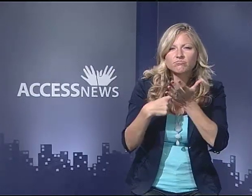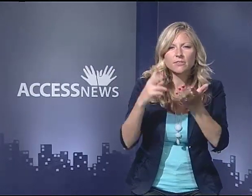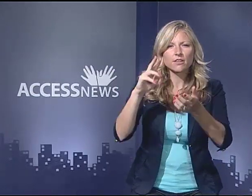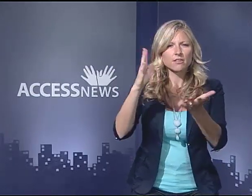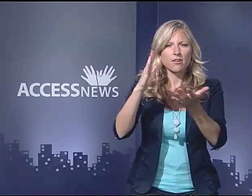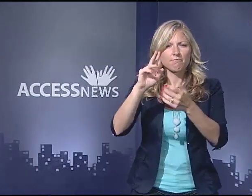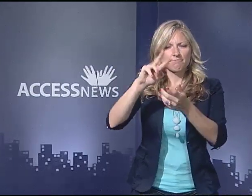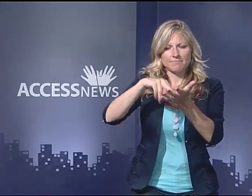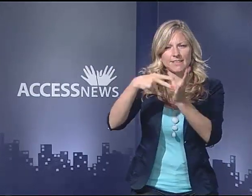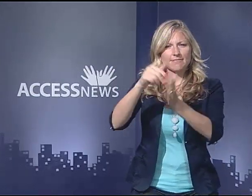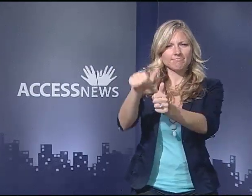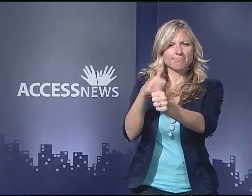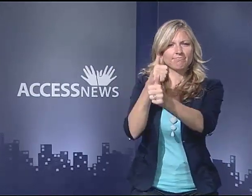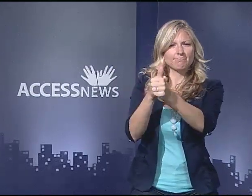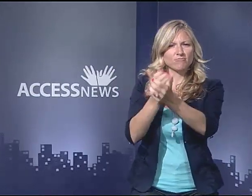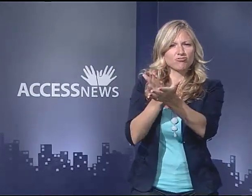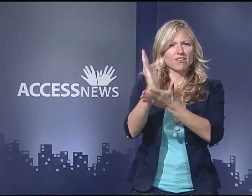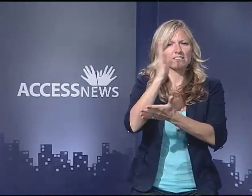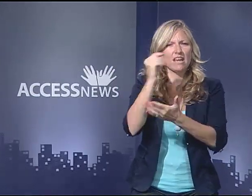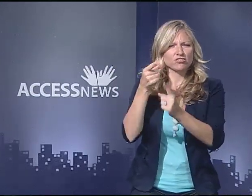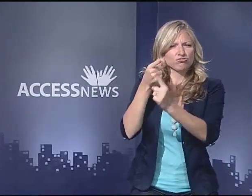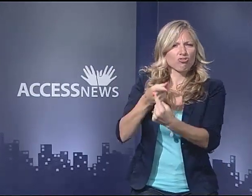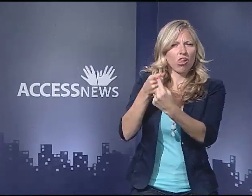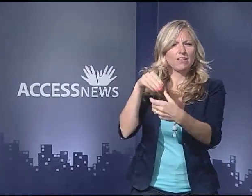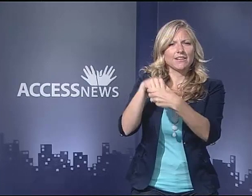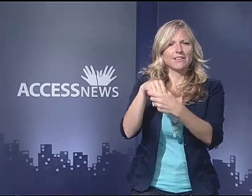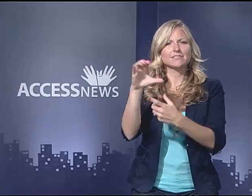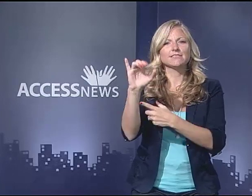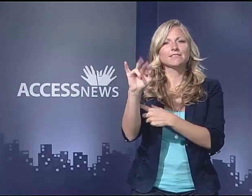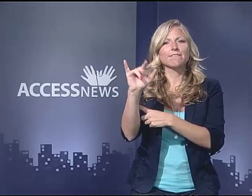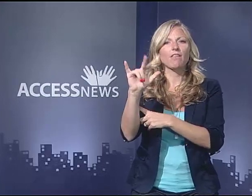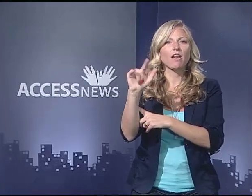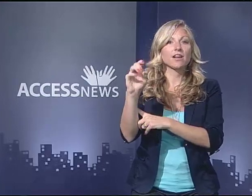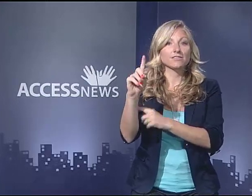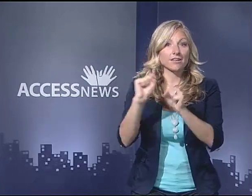Together we will explore the meaning and struggle for rights in a civilized society.